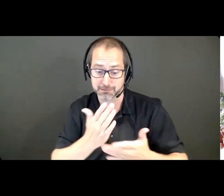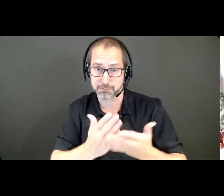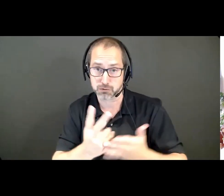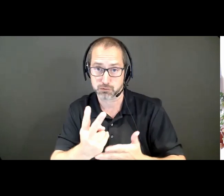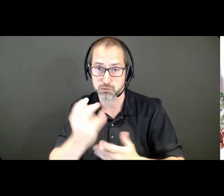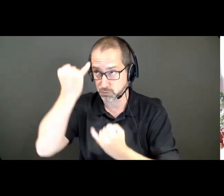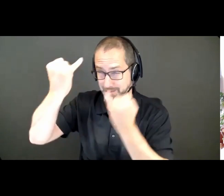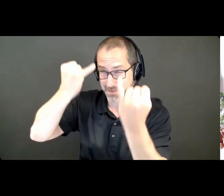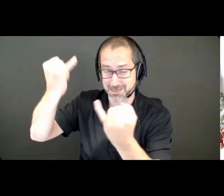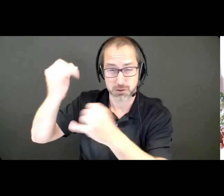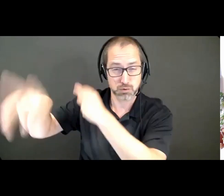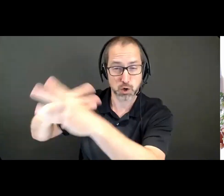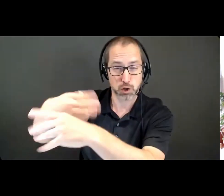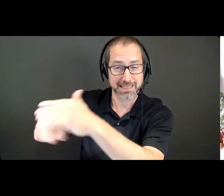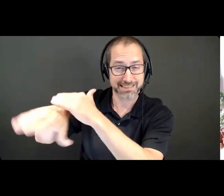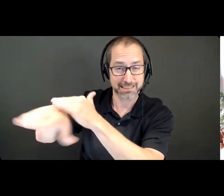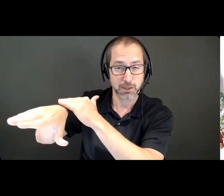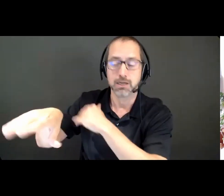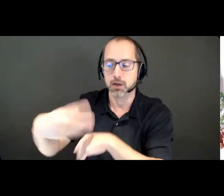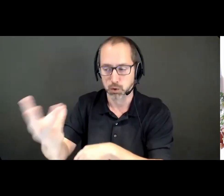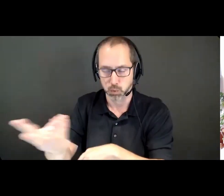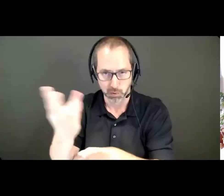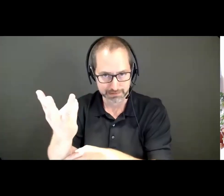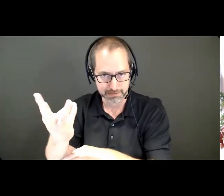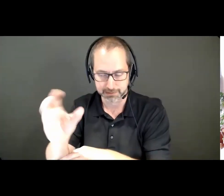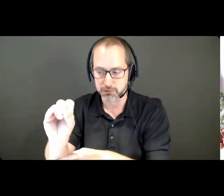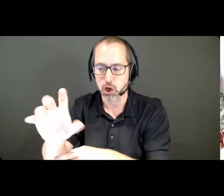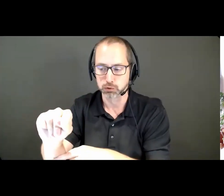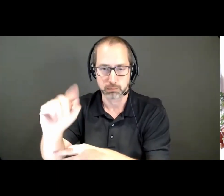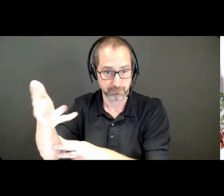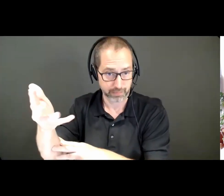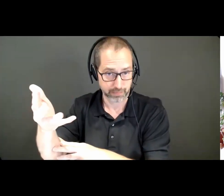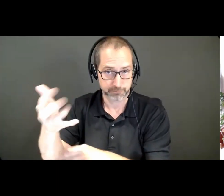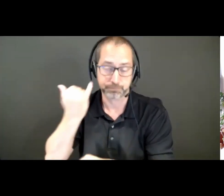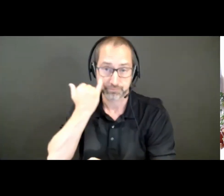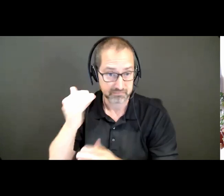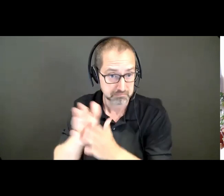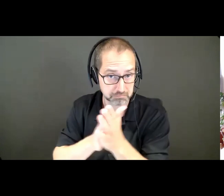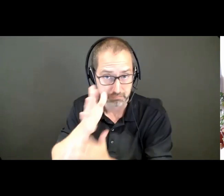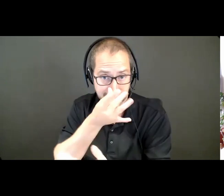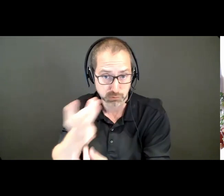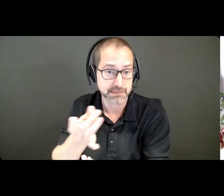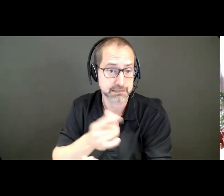will take place Wednesday, October 5th. If you’re interested, registration did just open